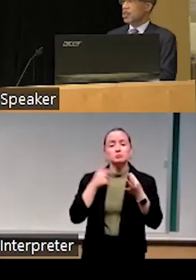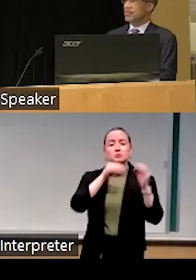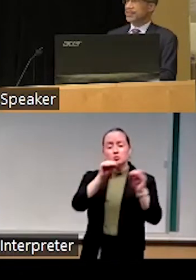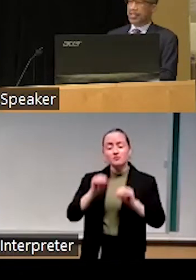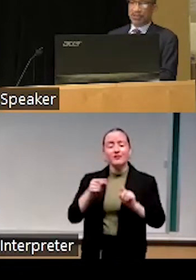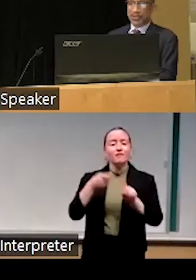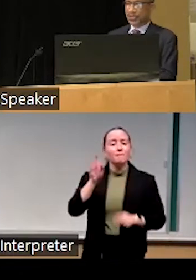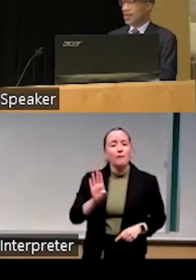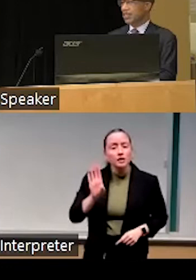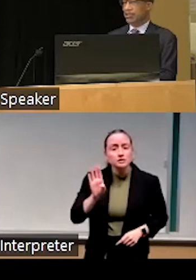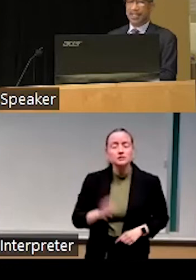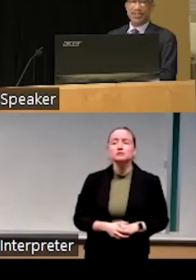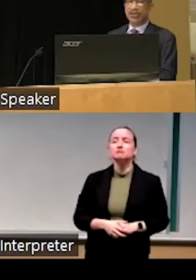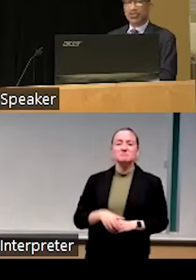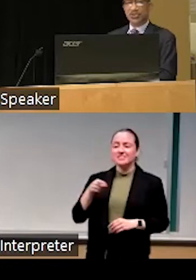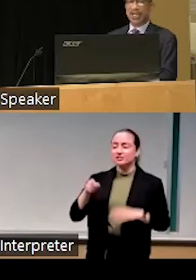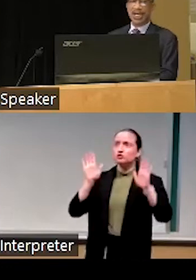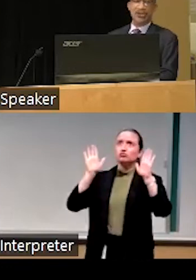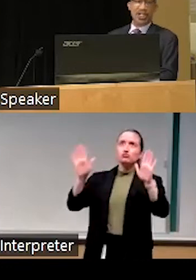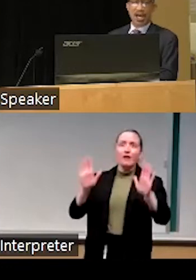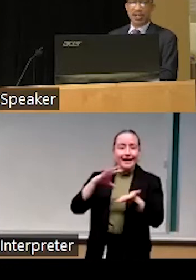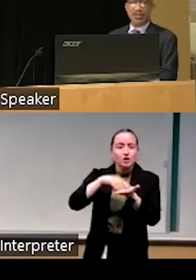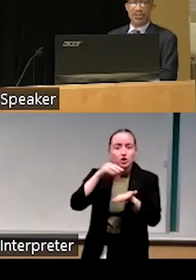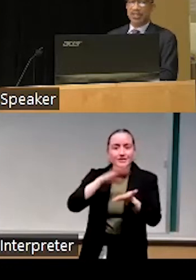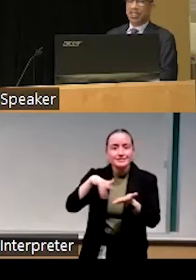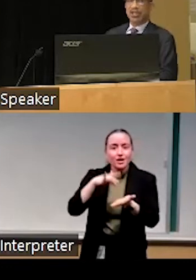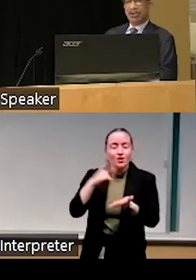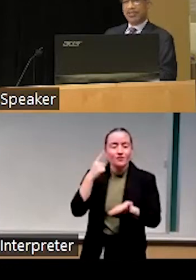one of the centers the great Learning Centers for psychiatric knowledge and you know having